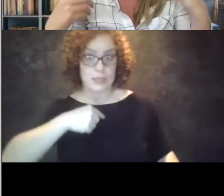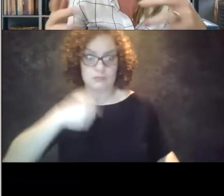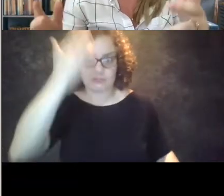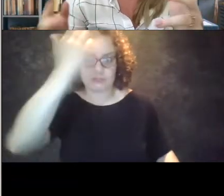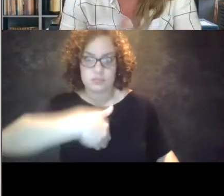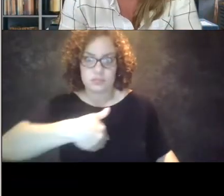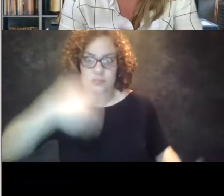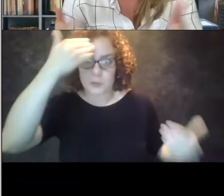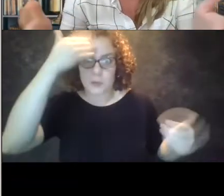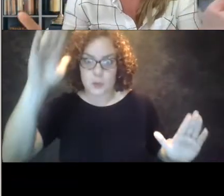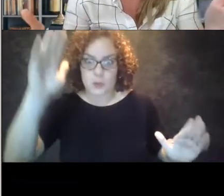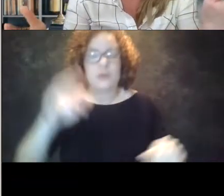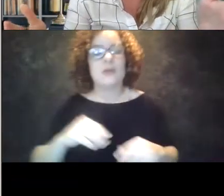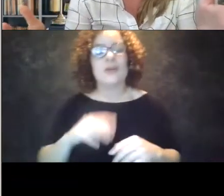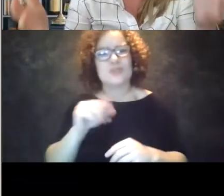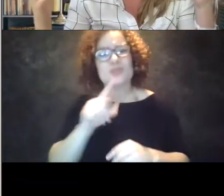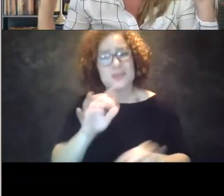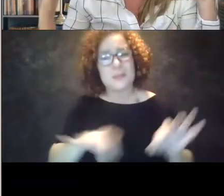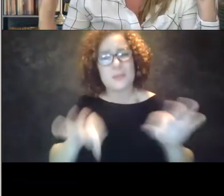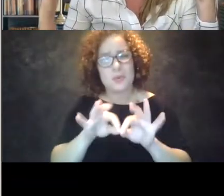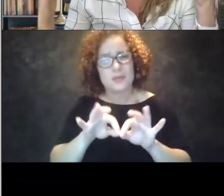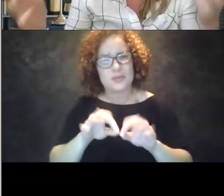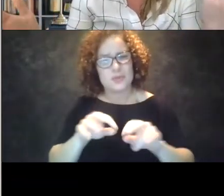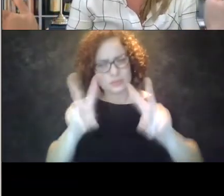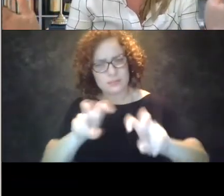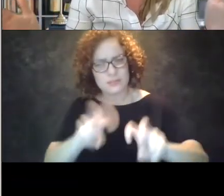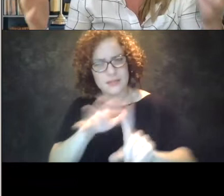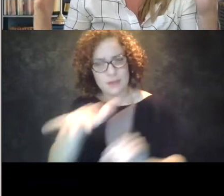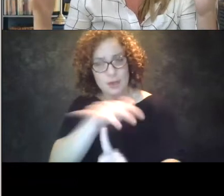for the environment and like assemblies is one where it's a very dark room, it could